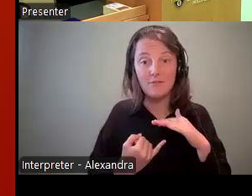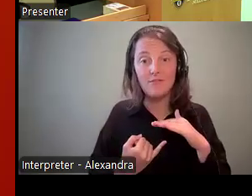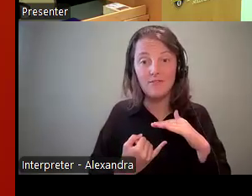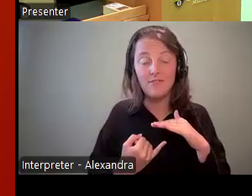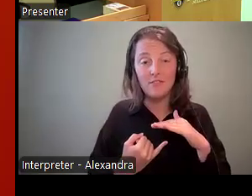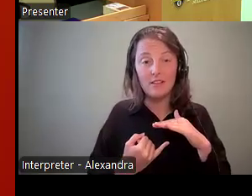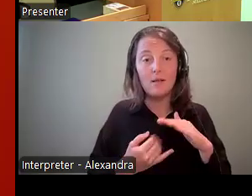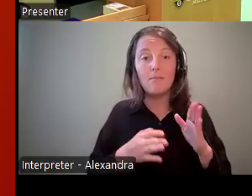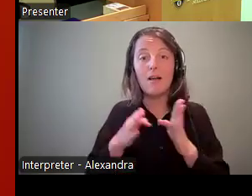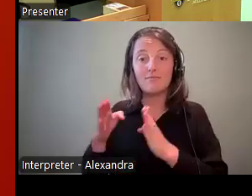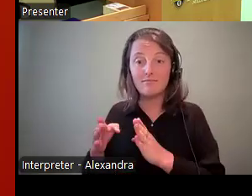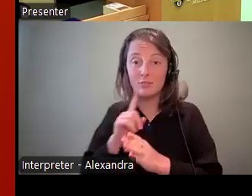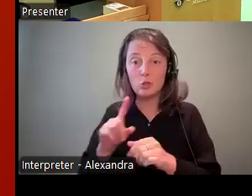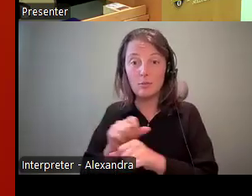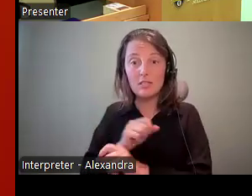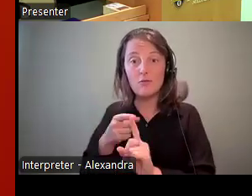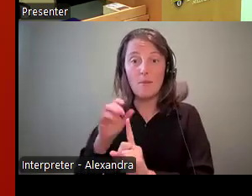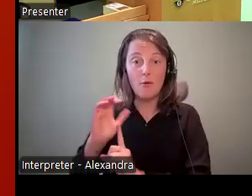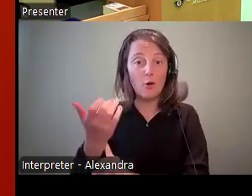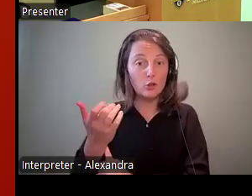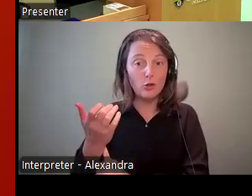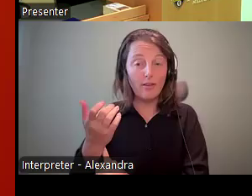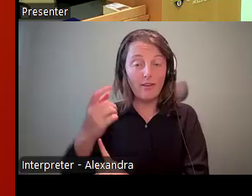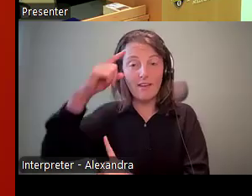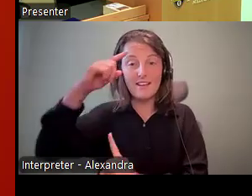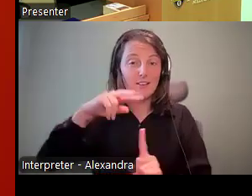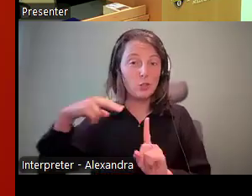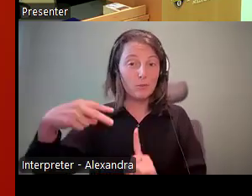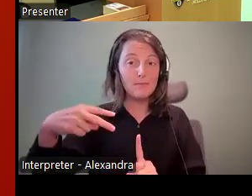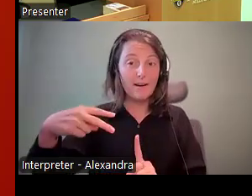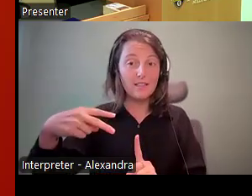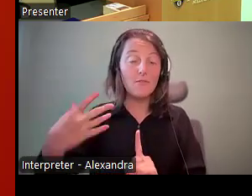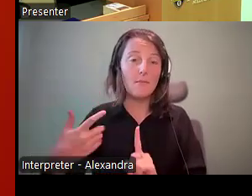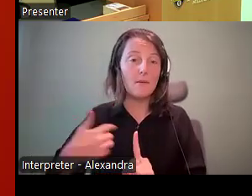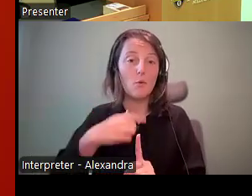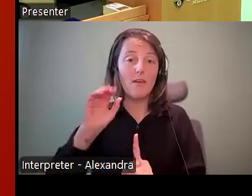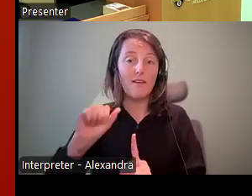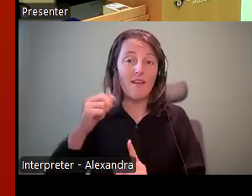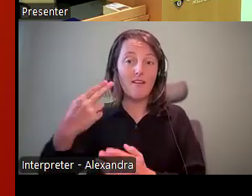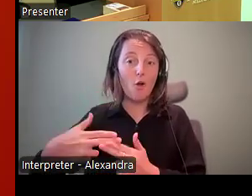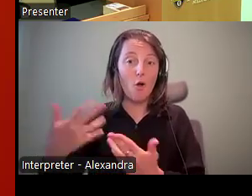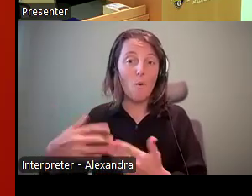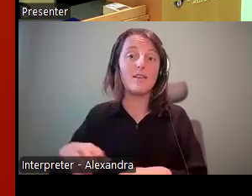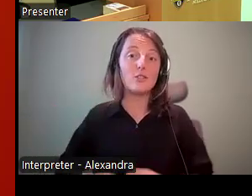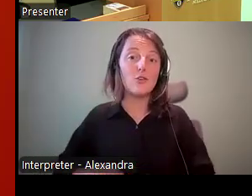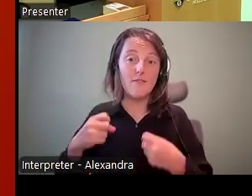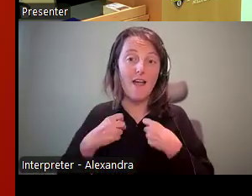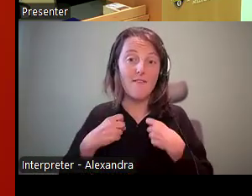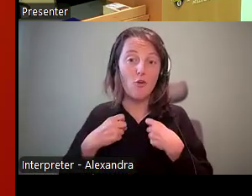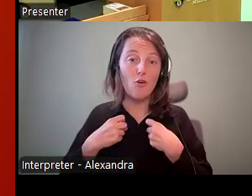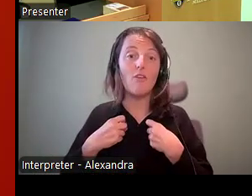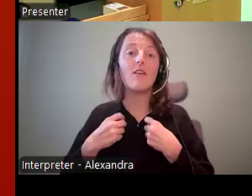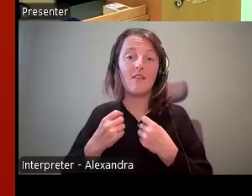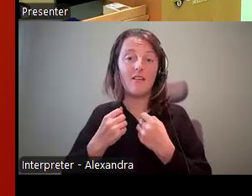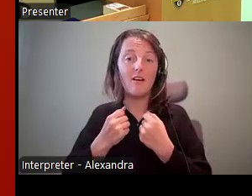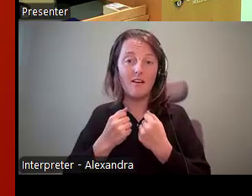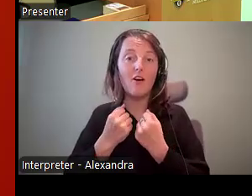reality is from a culturally intelligent view we can call it survival autonomy.